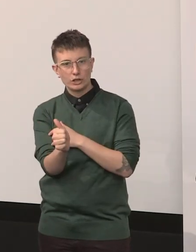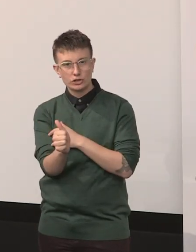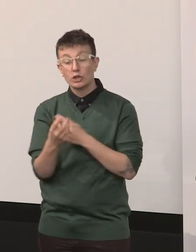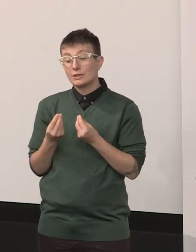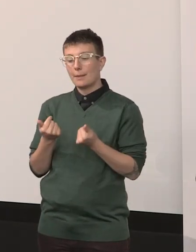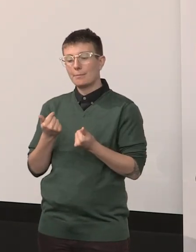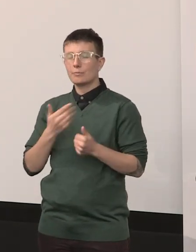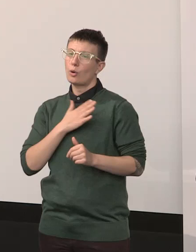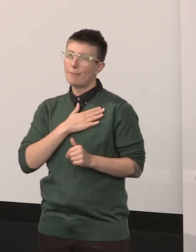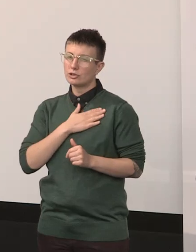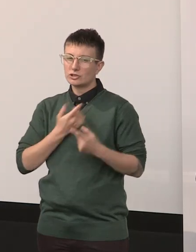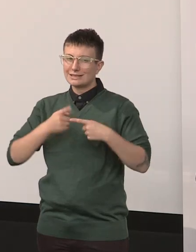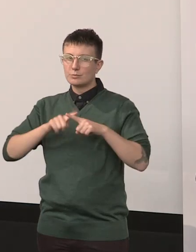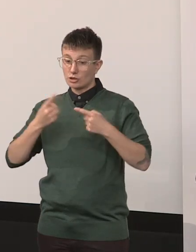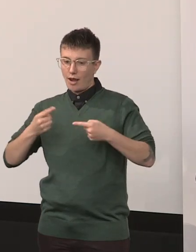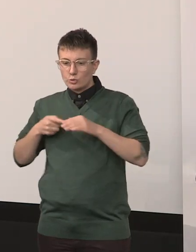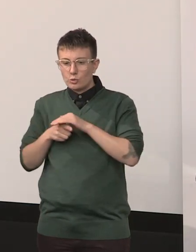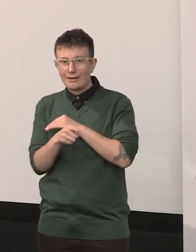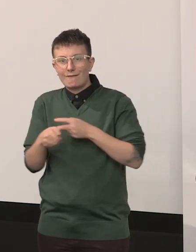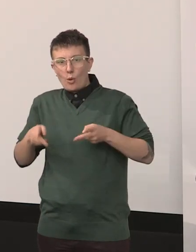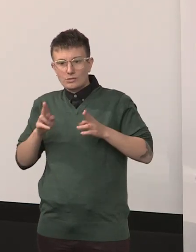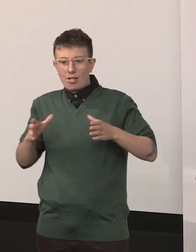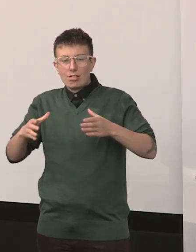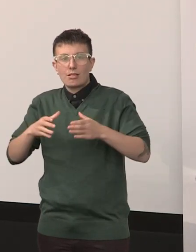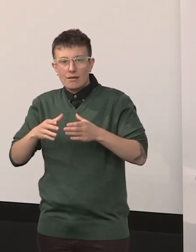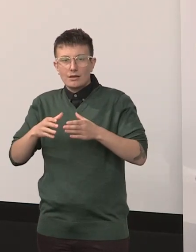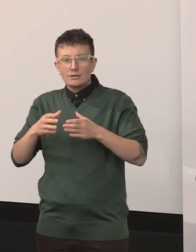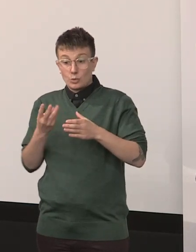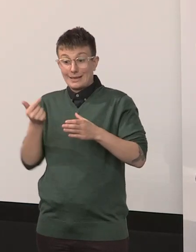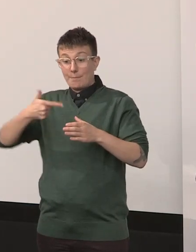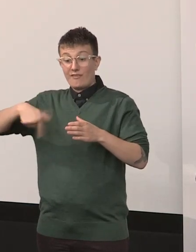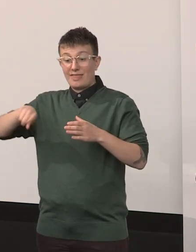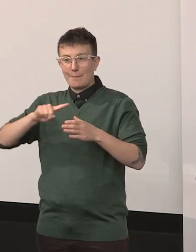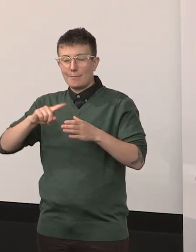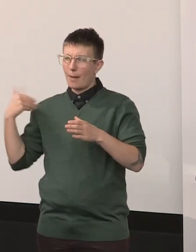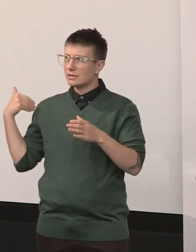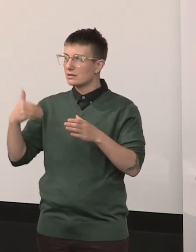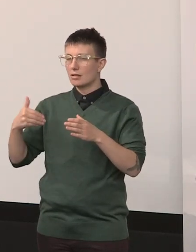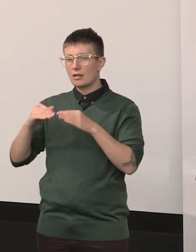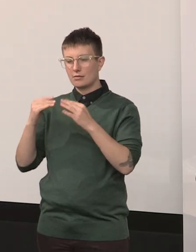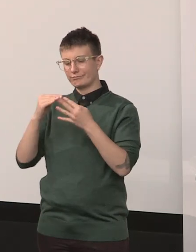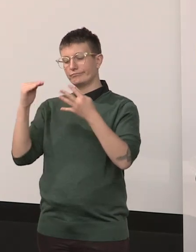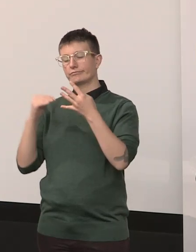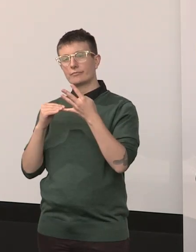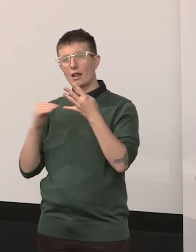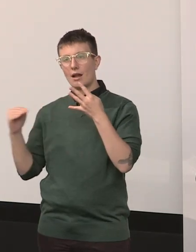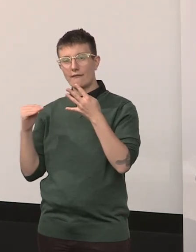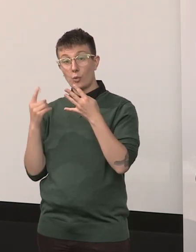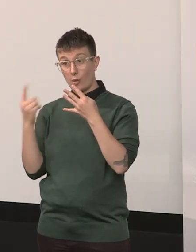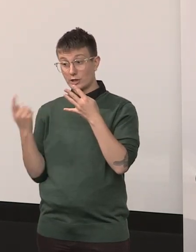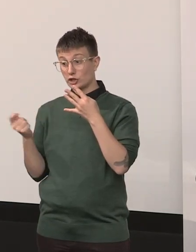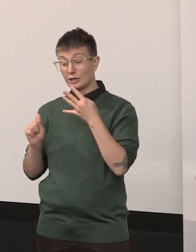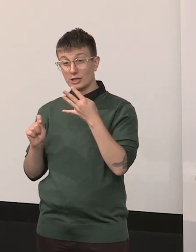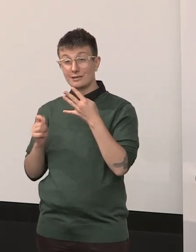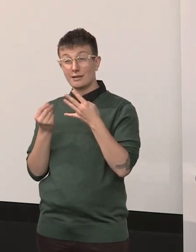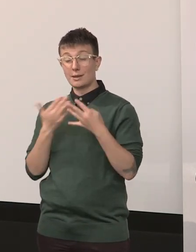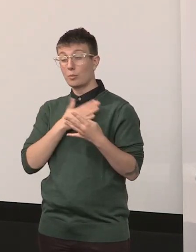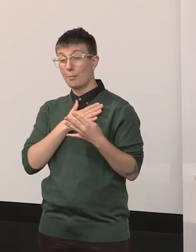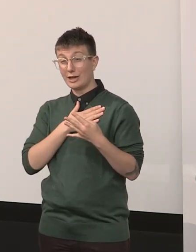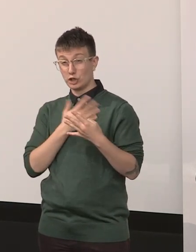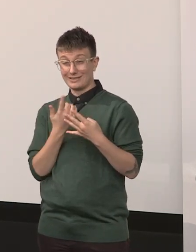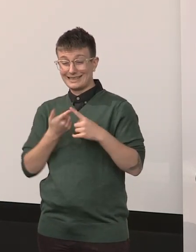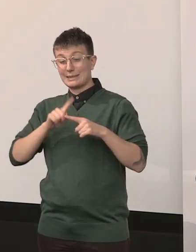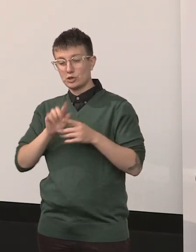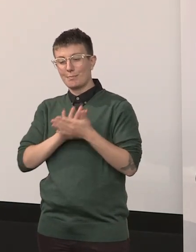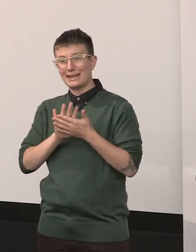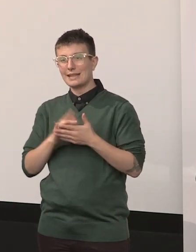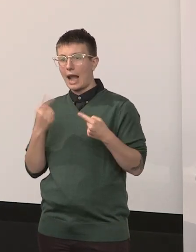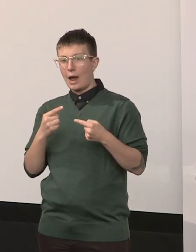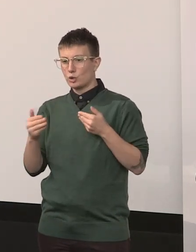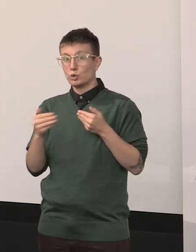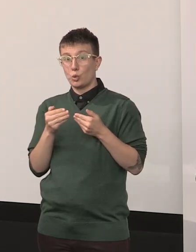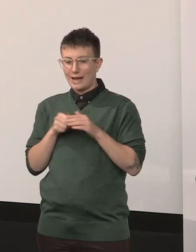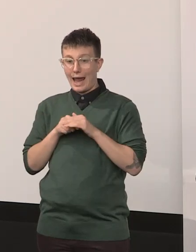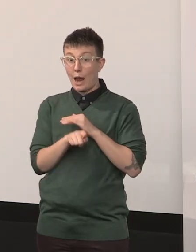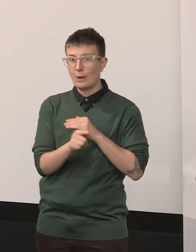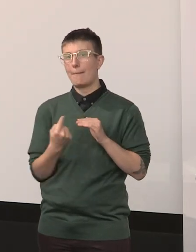during the subsequent period.